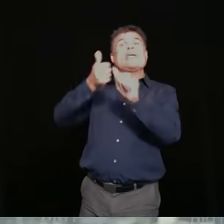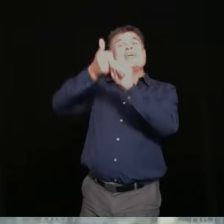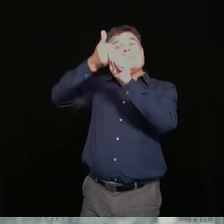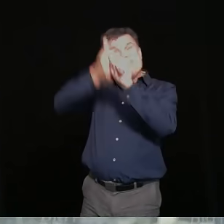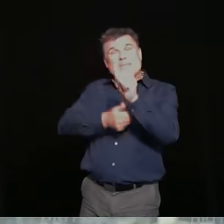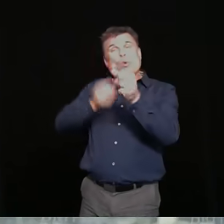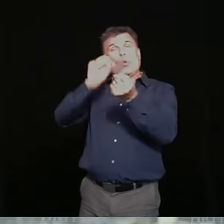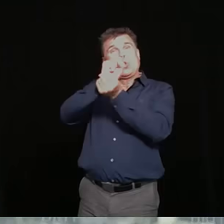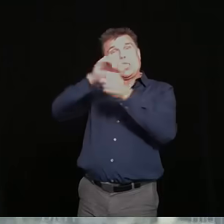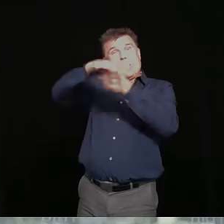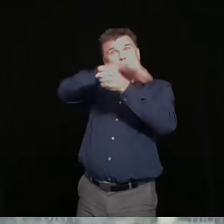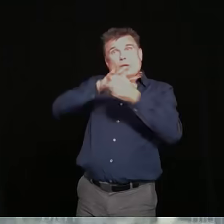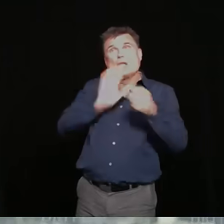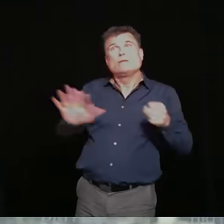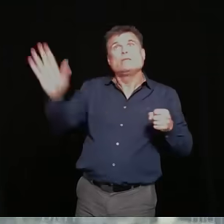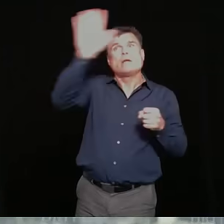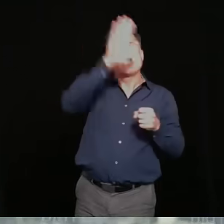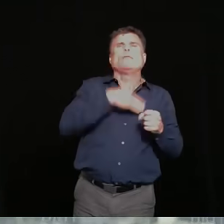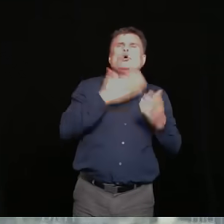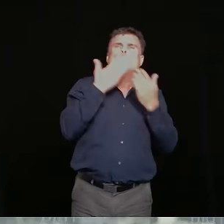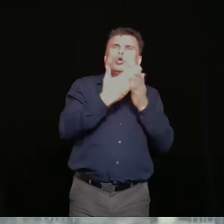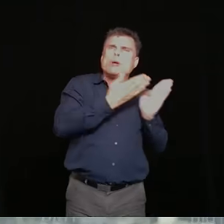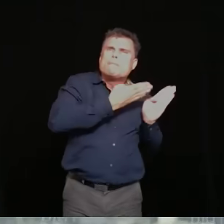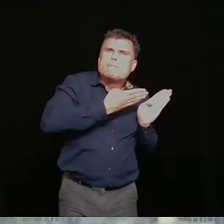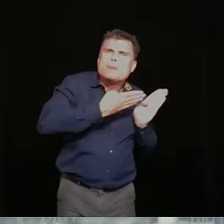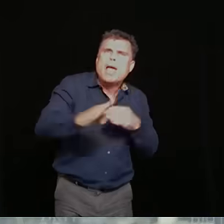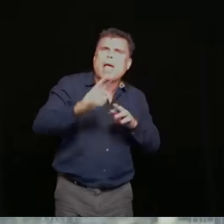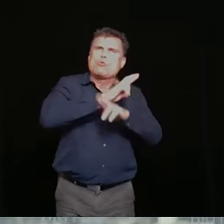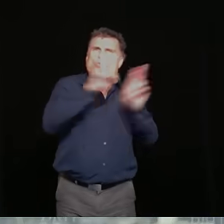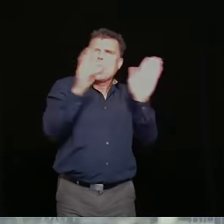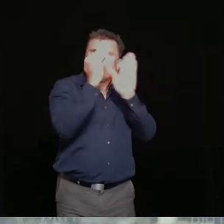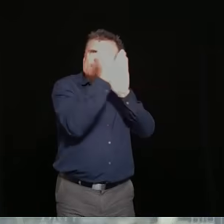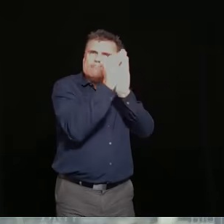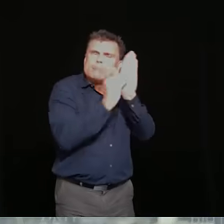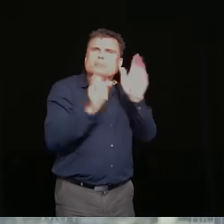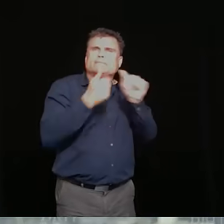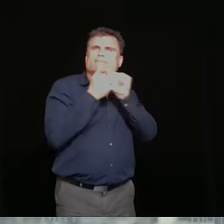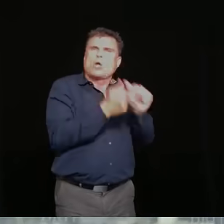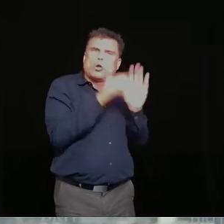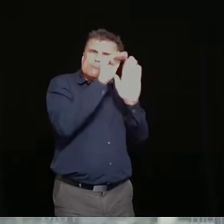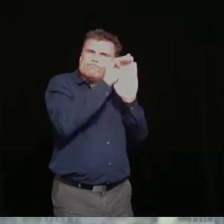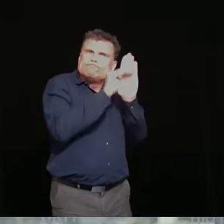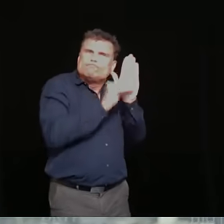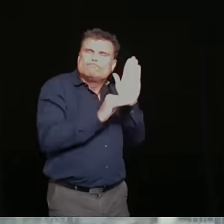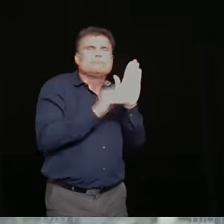or not in place that we have had unfortunately transmission of this virus to people